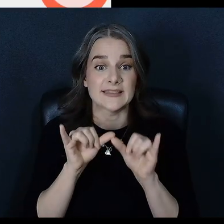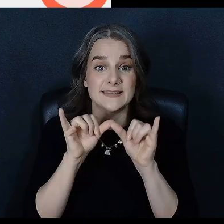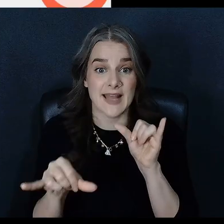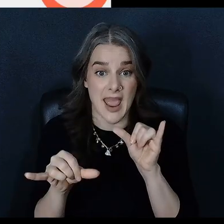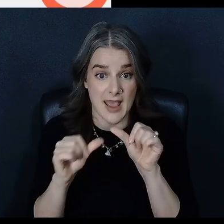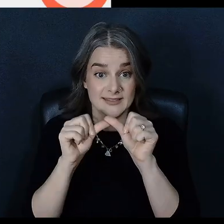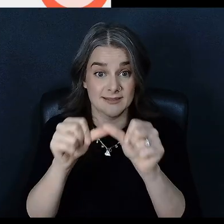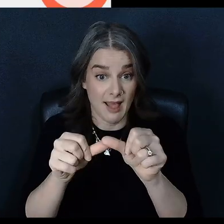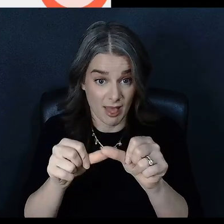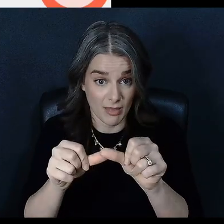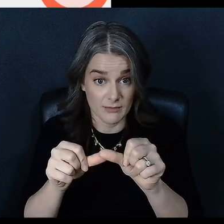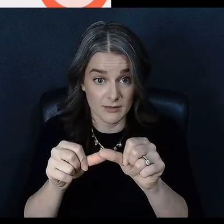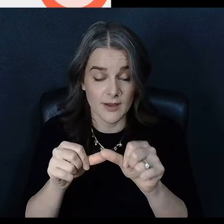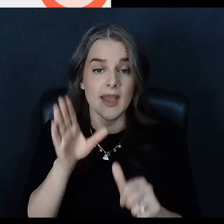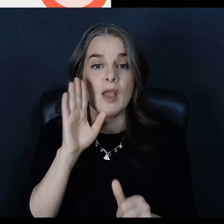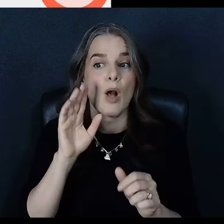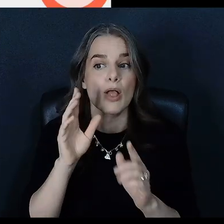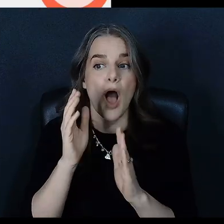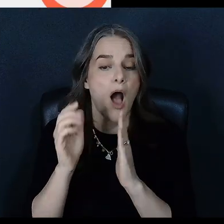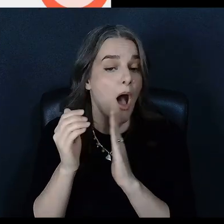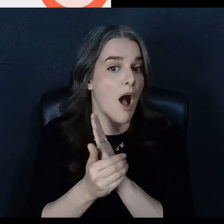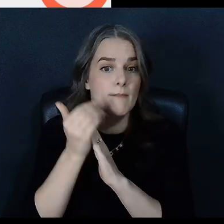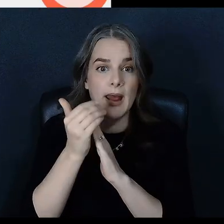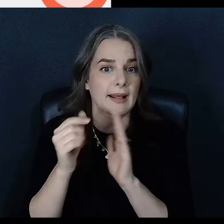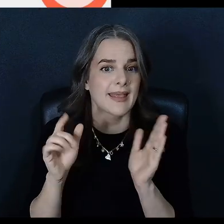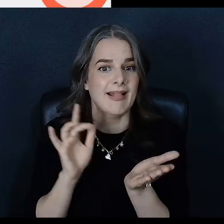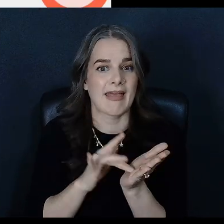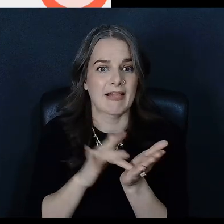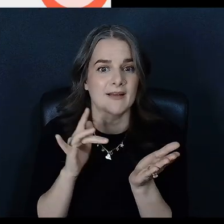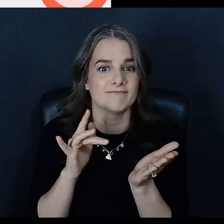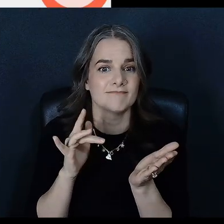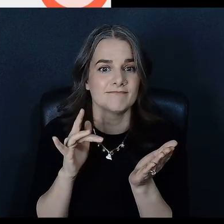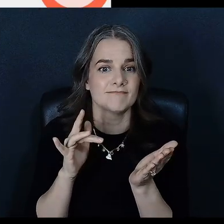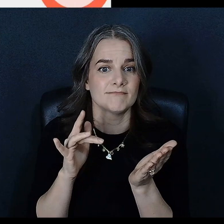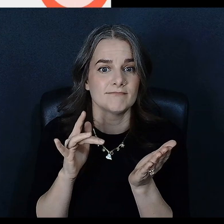So as long as you're staying still, it clicks. Those might be an option.